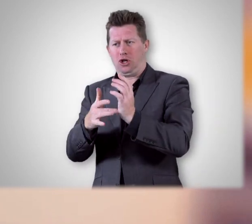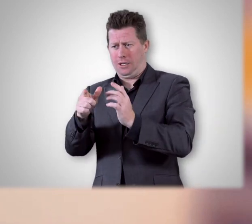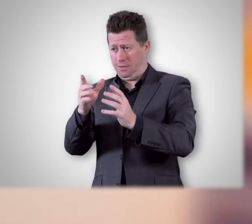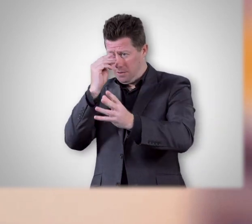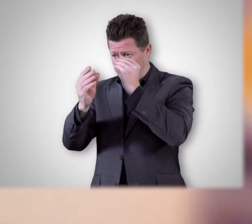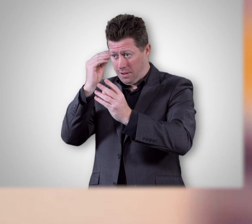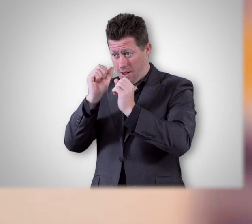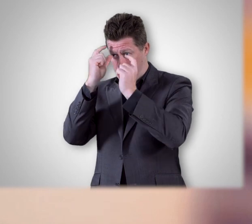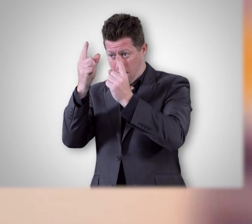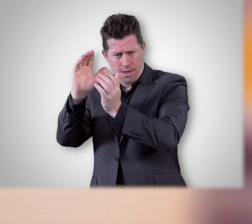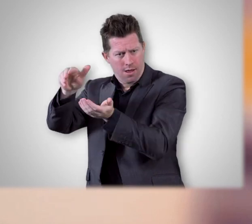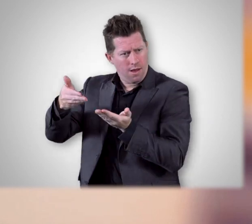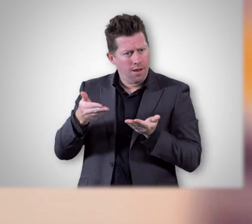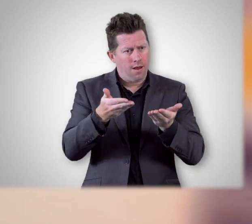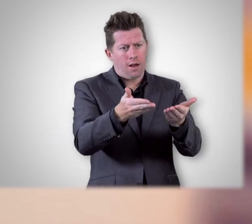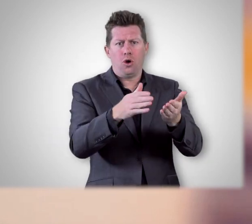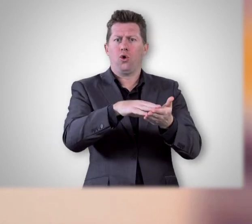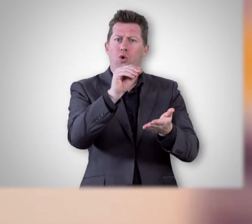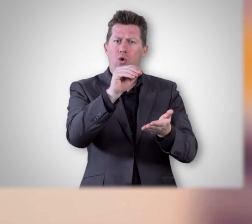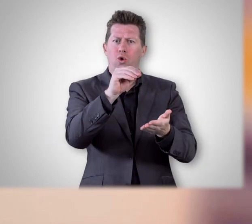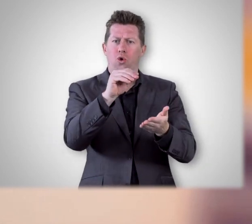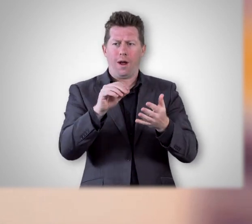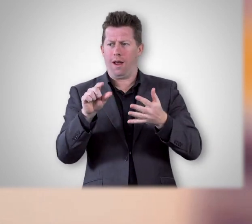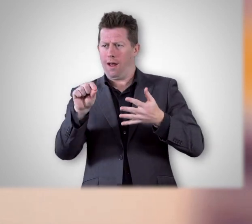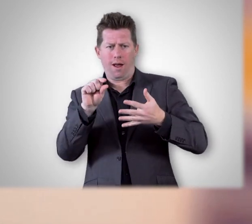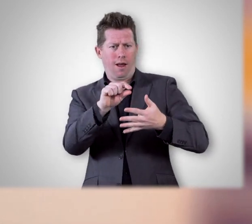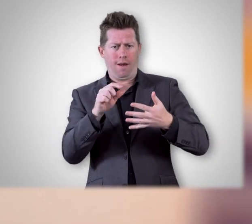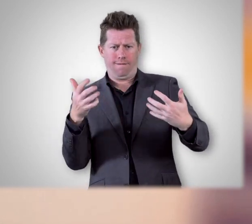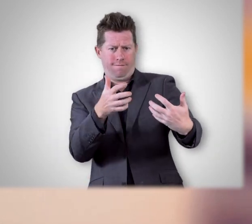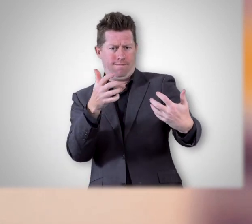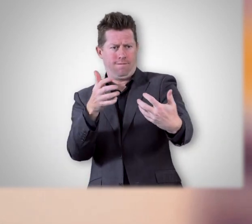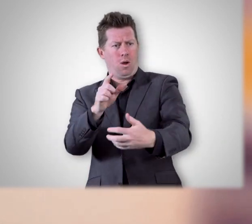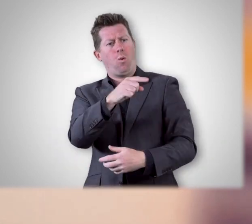we can make it easy for our teachers and students to select the features that suit their individual